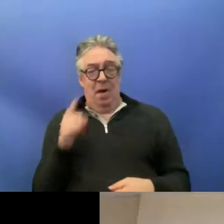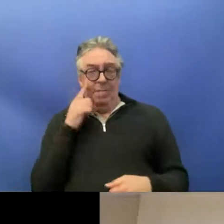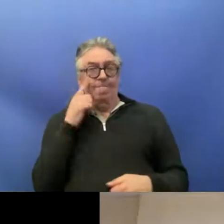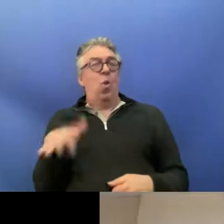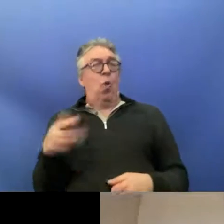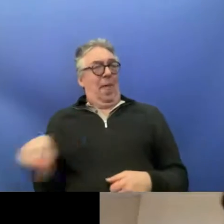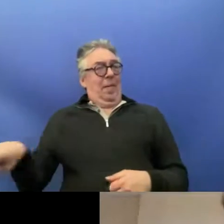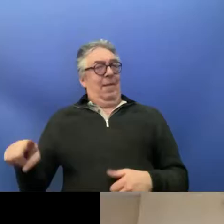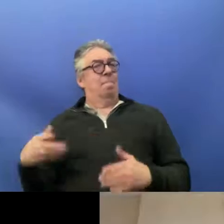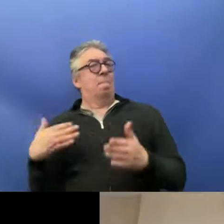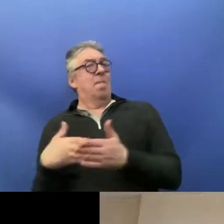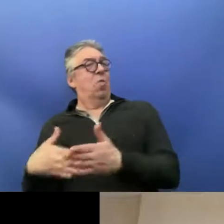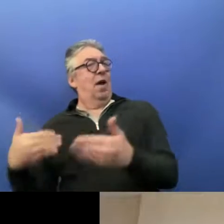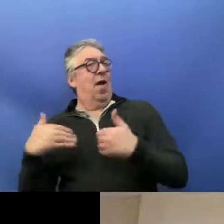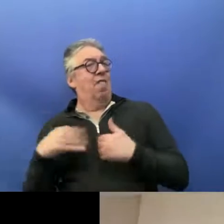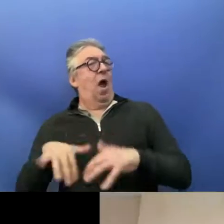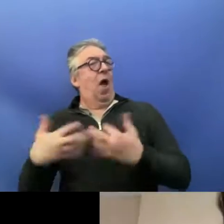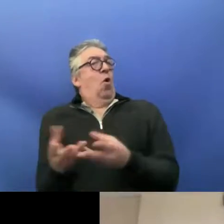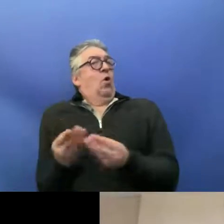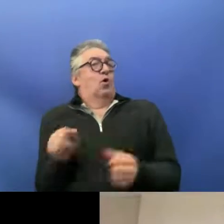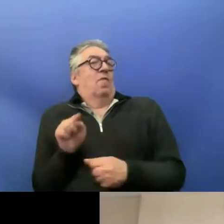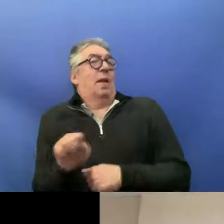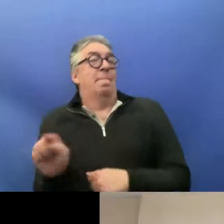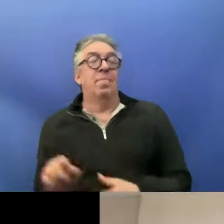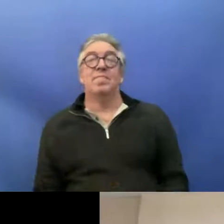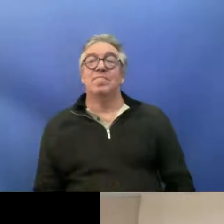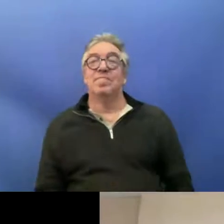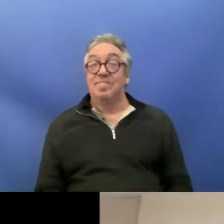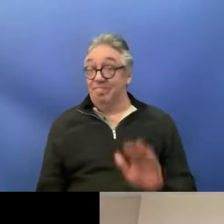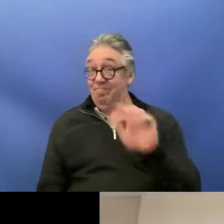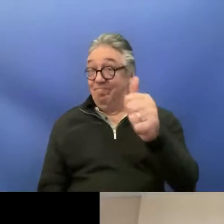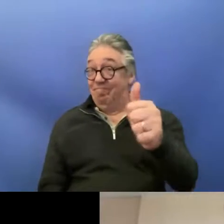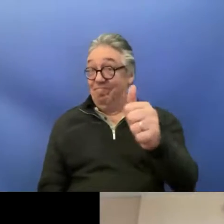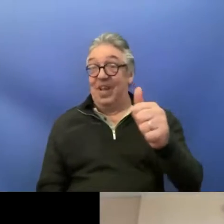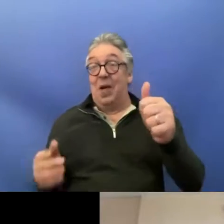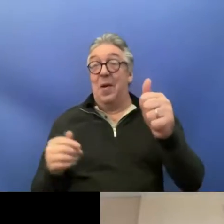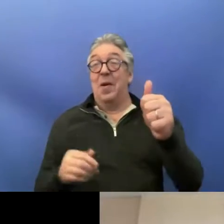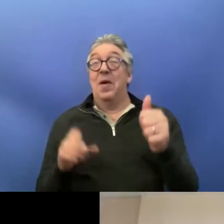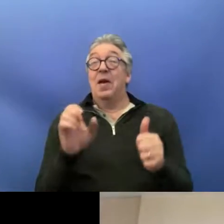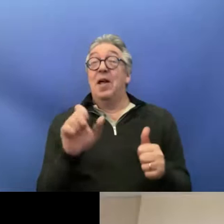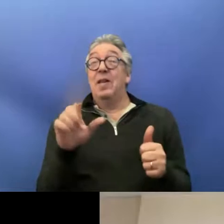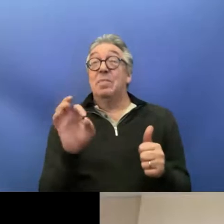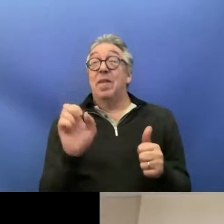We have a new bunch. I'll read these out to you.